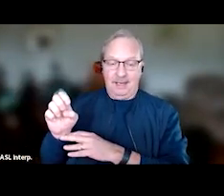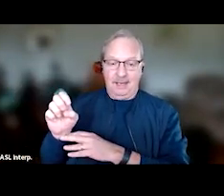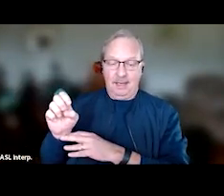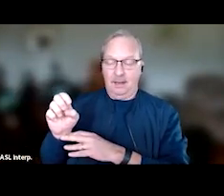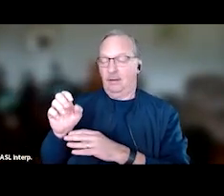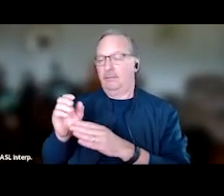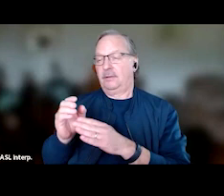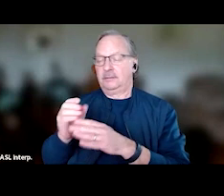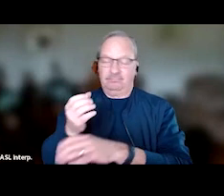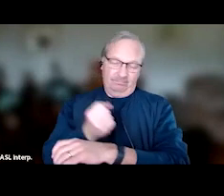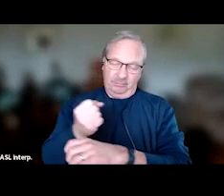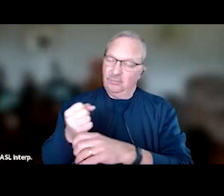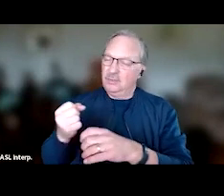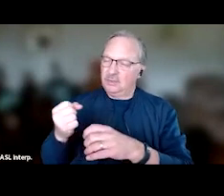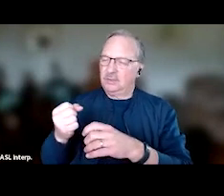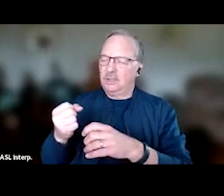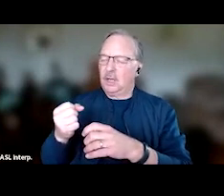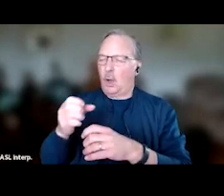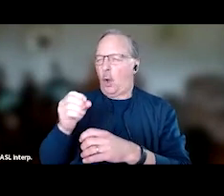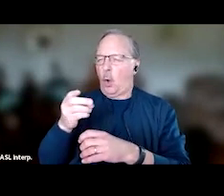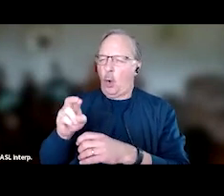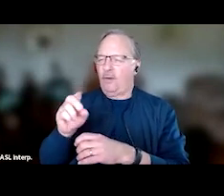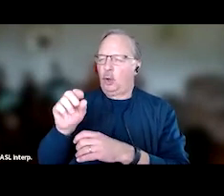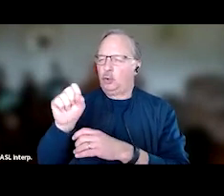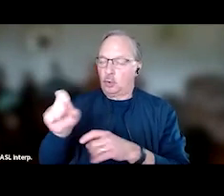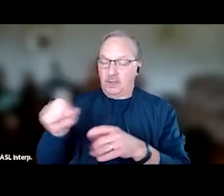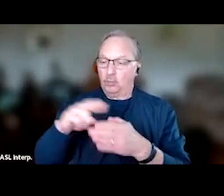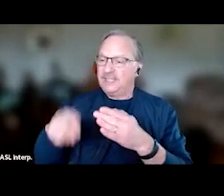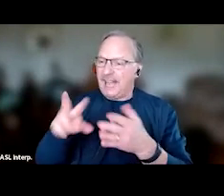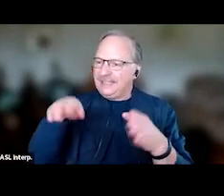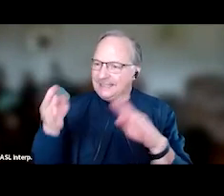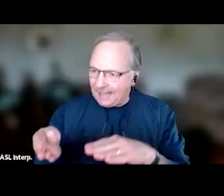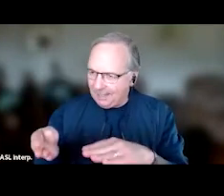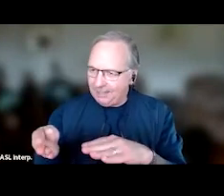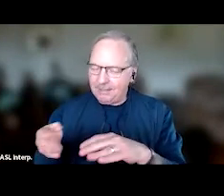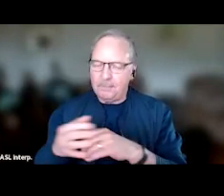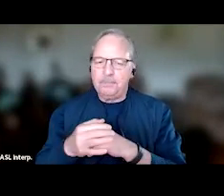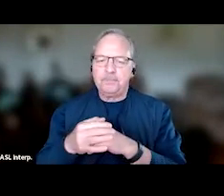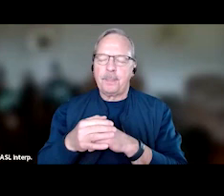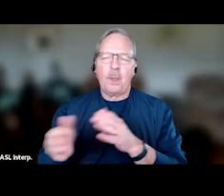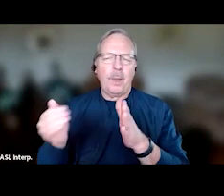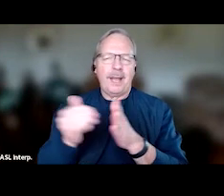and that can result in death. And so it's important, again, to be looking at those trends